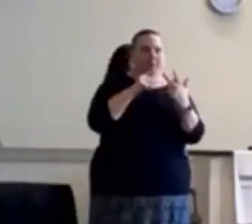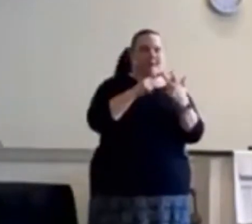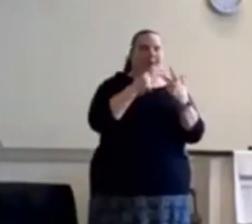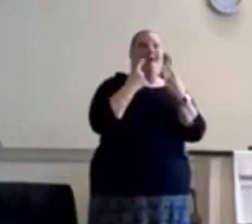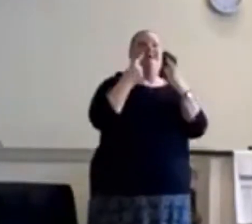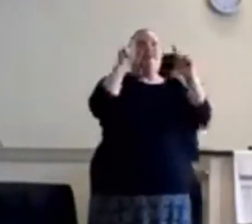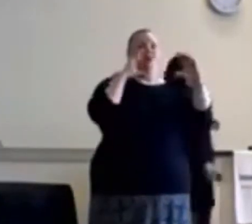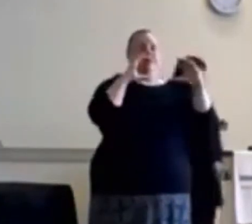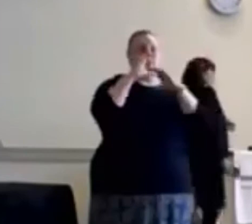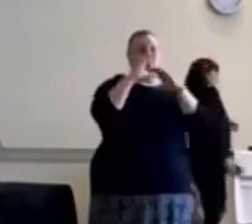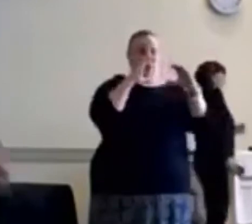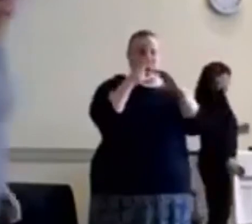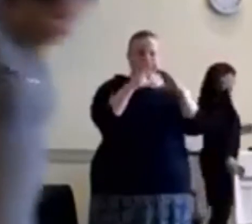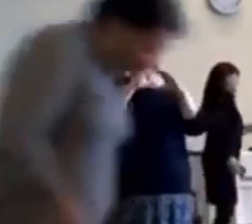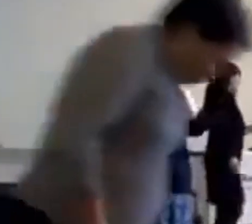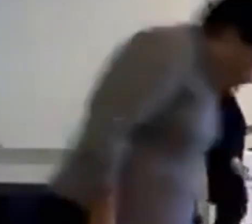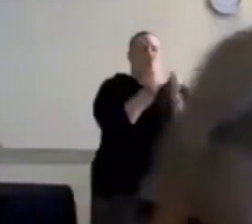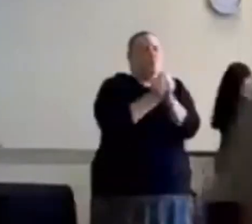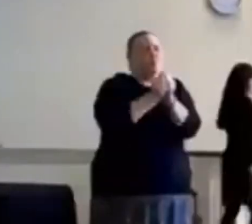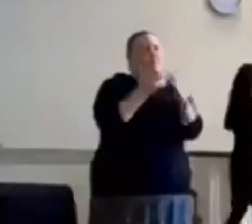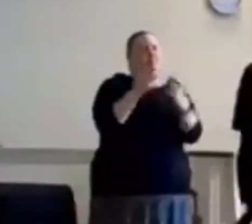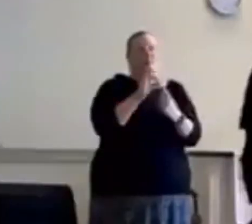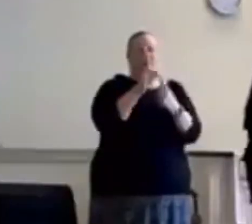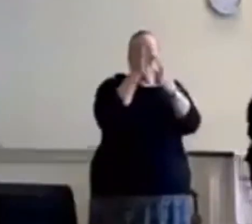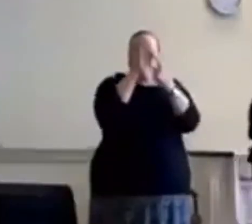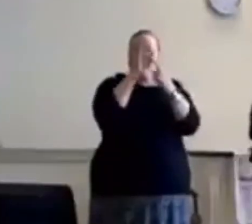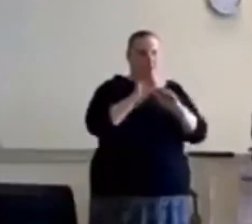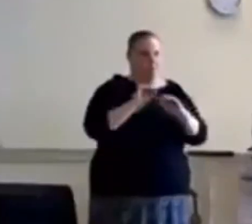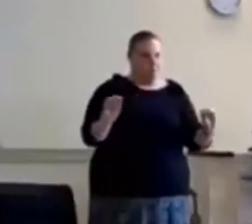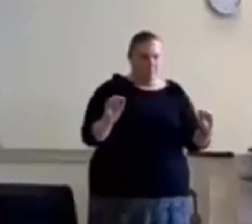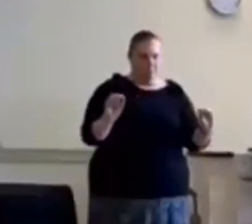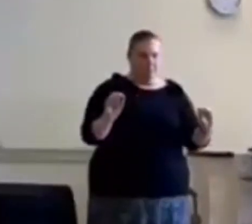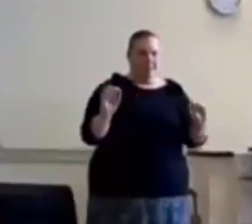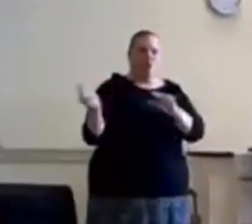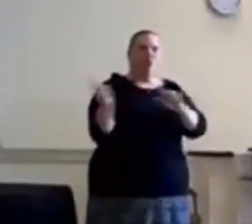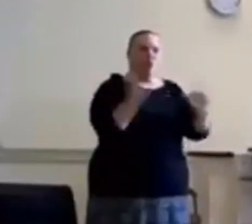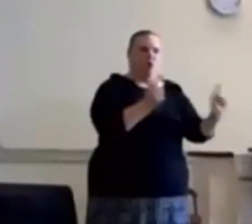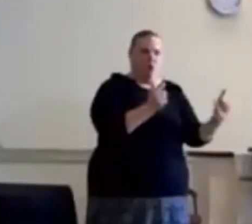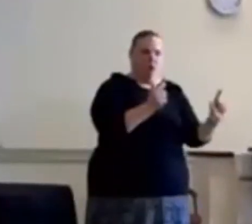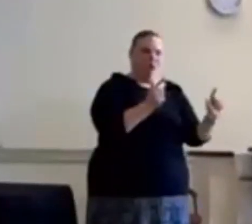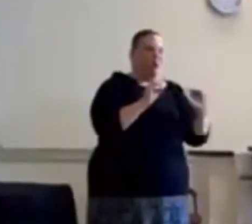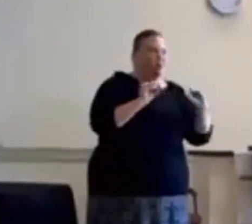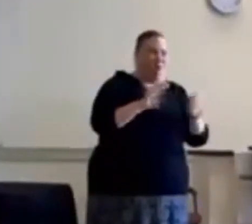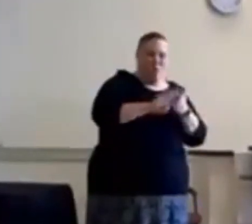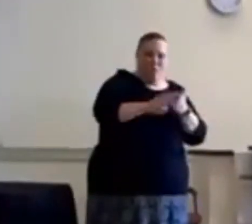without exception. There are no disaster waivers to civil rights laws. This